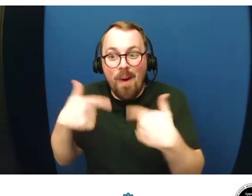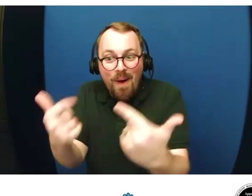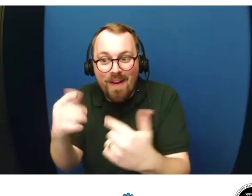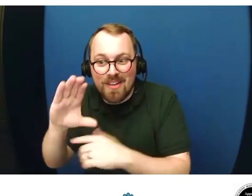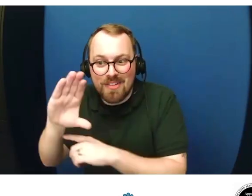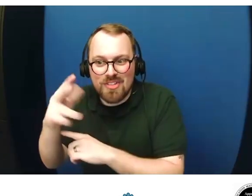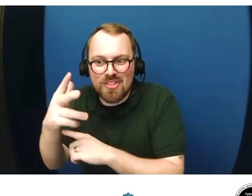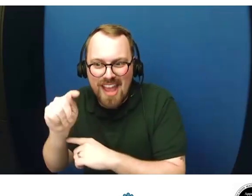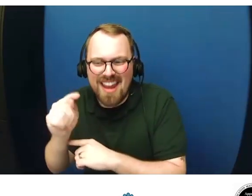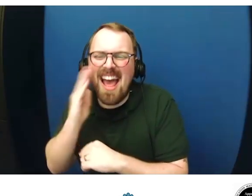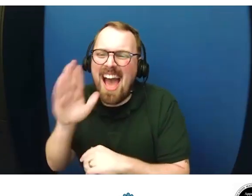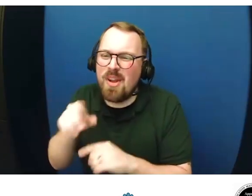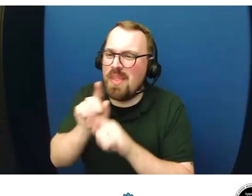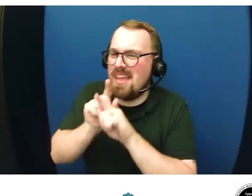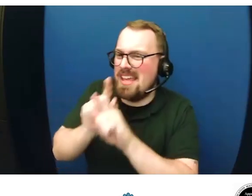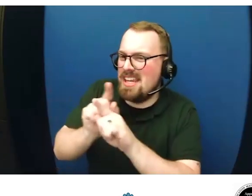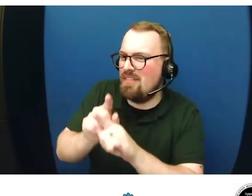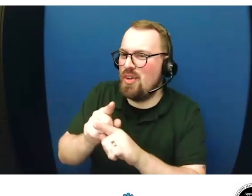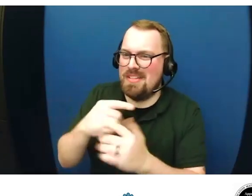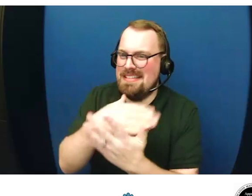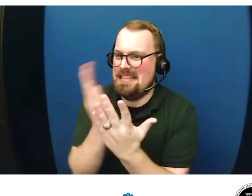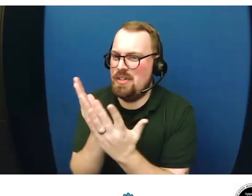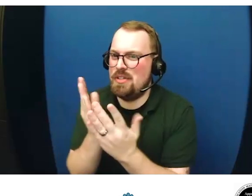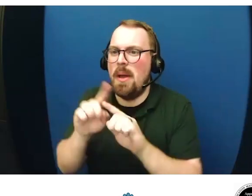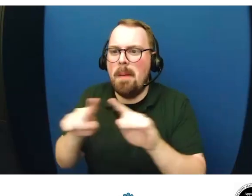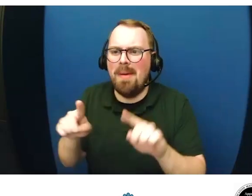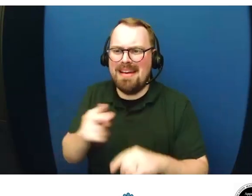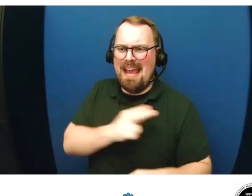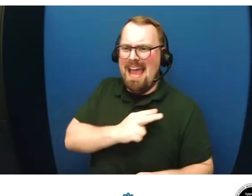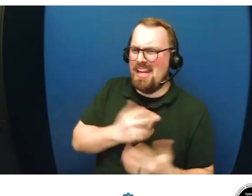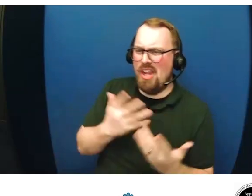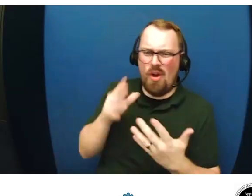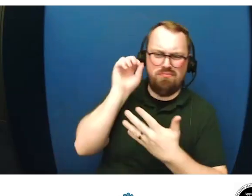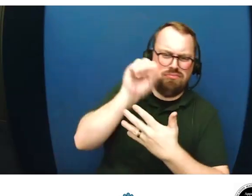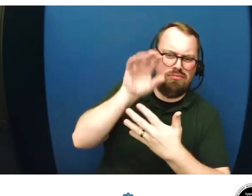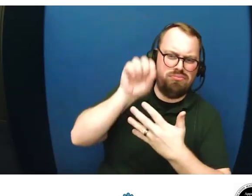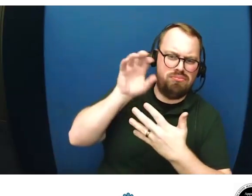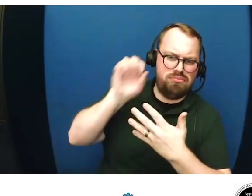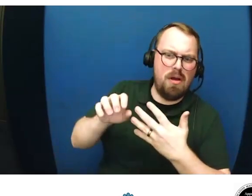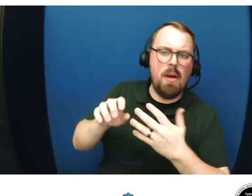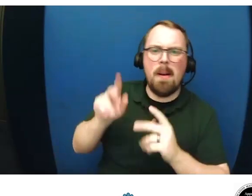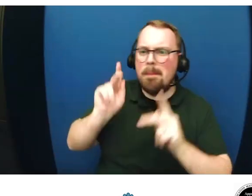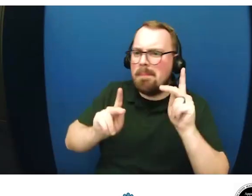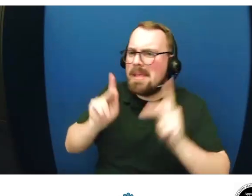this is an Intervener session, but as Heidi listed out, I'm sure there are people from...